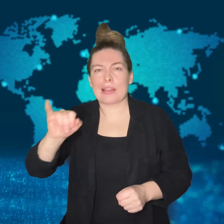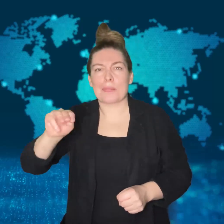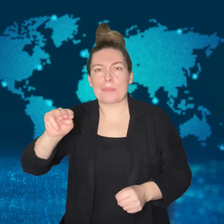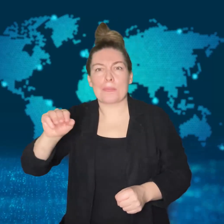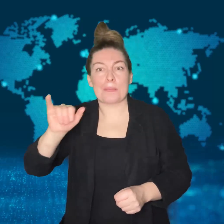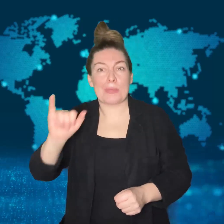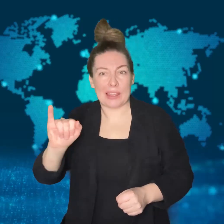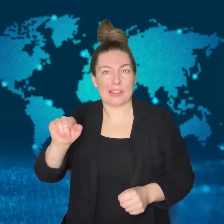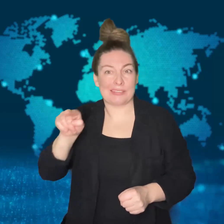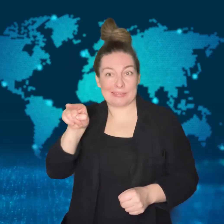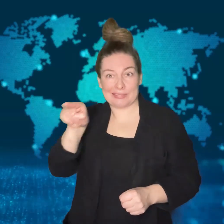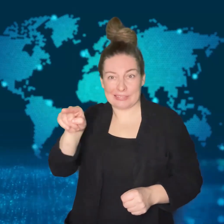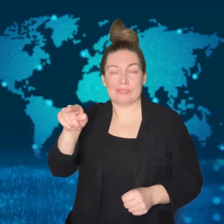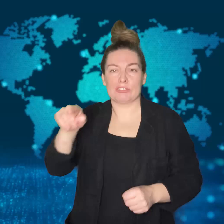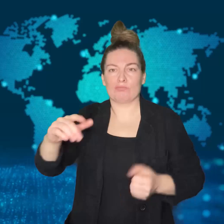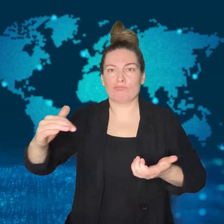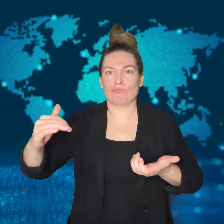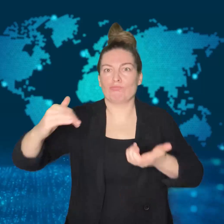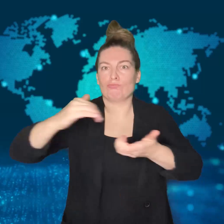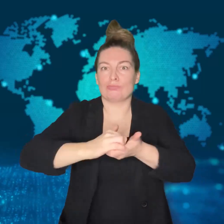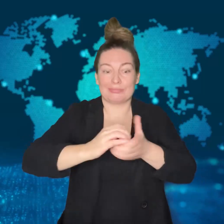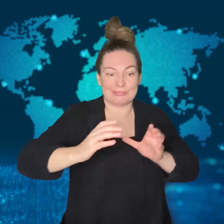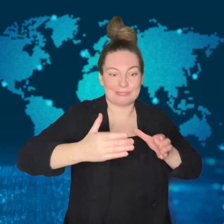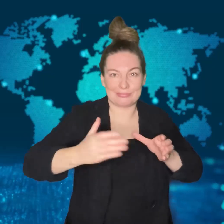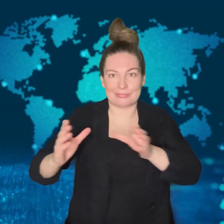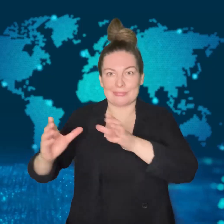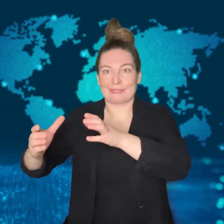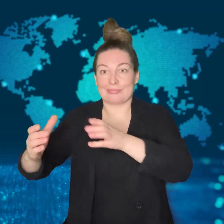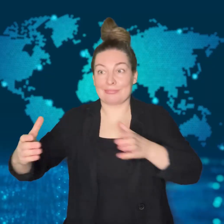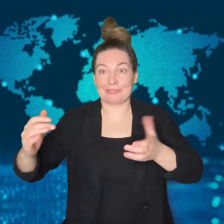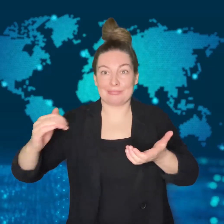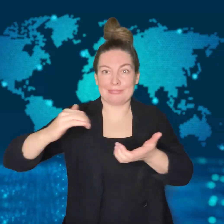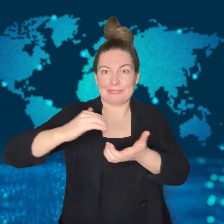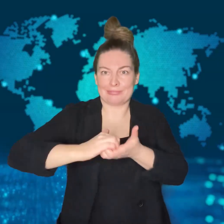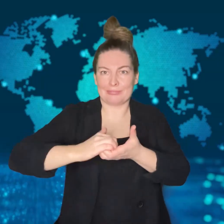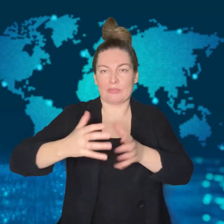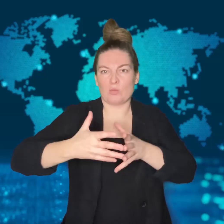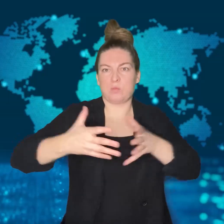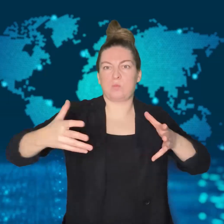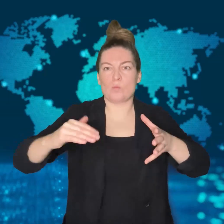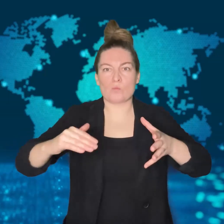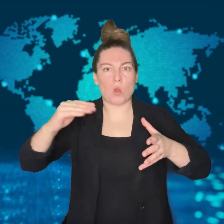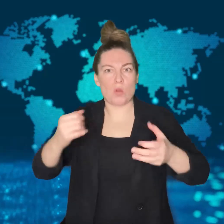is now called Jimmy "Barbecue" Cherizier.